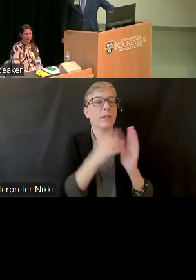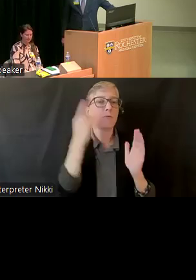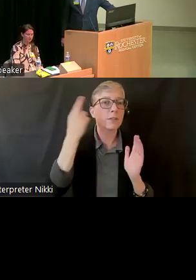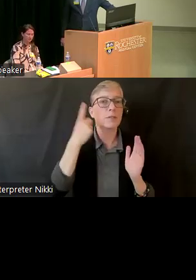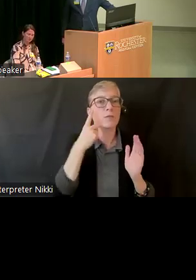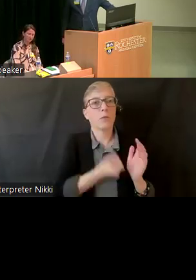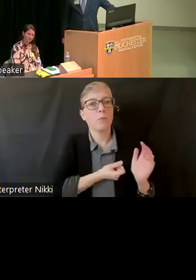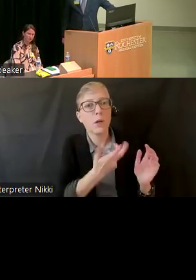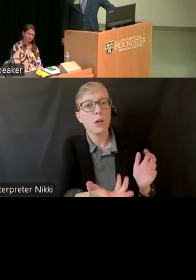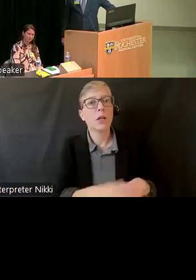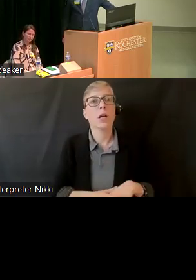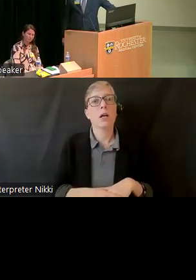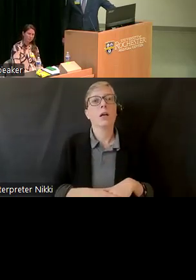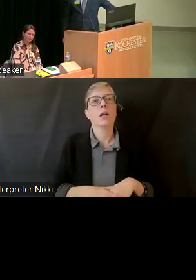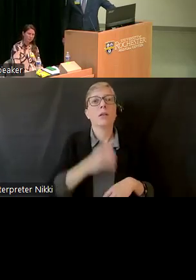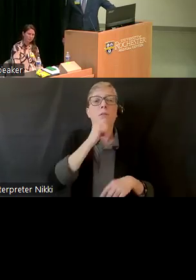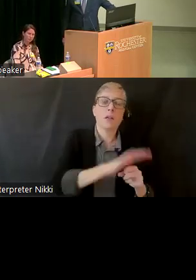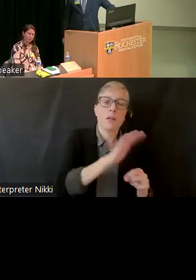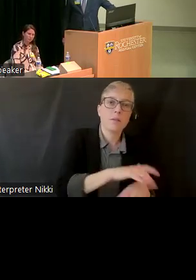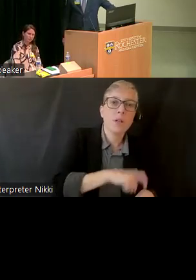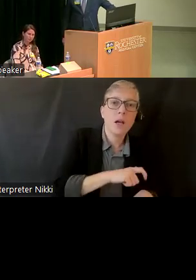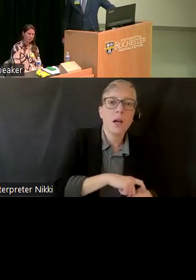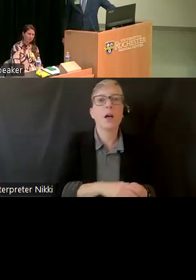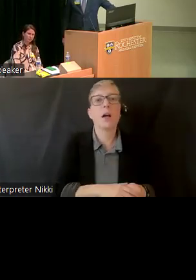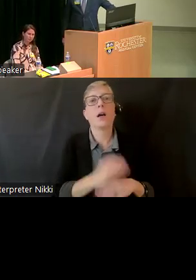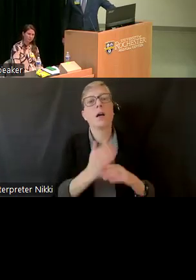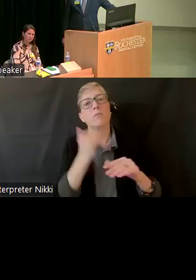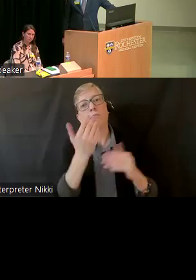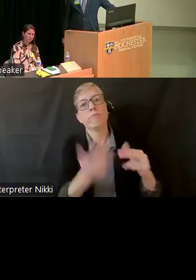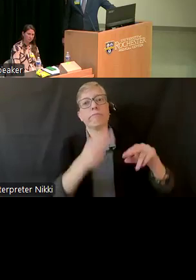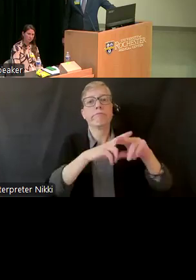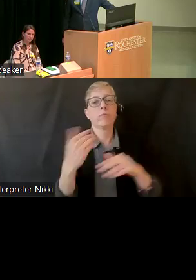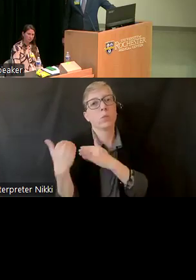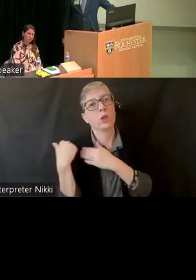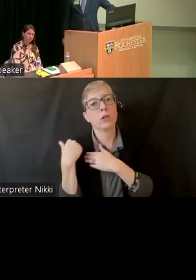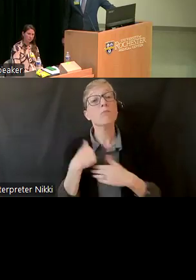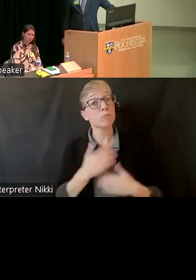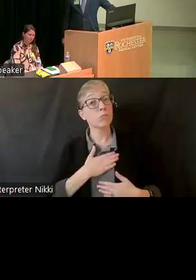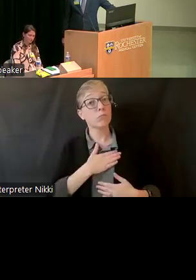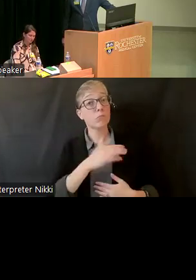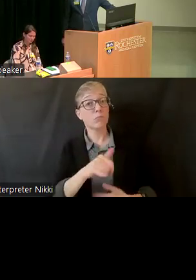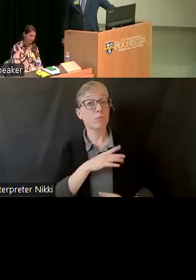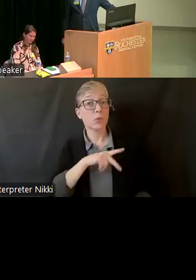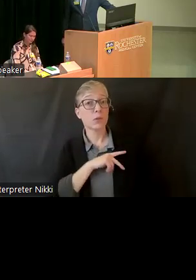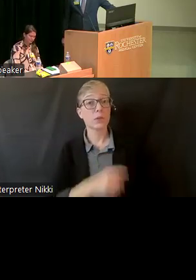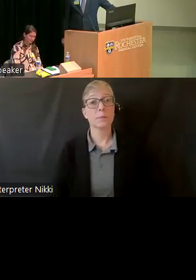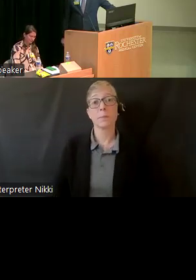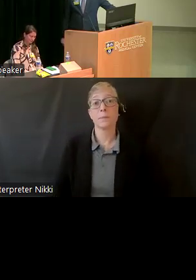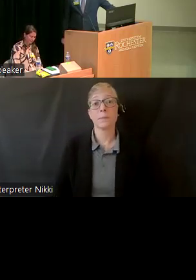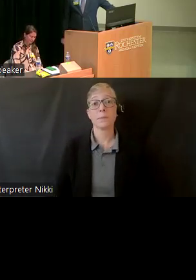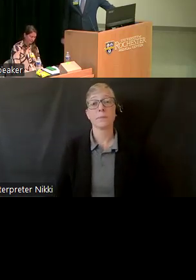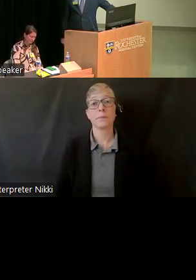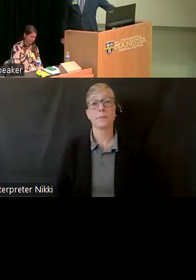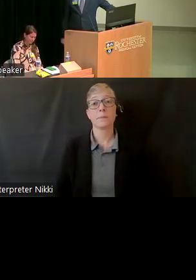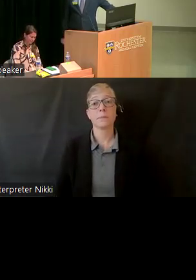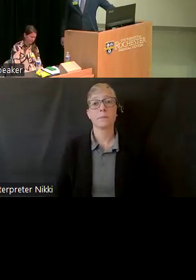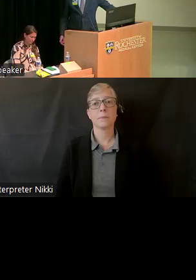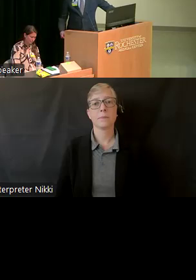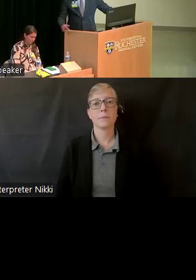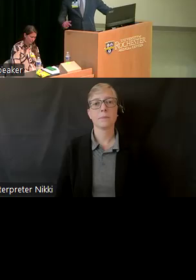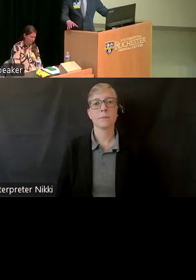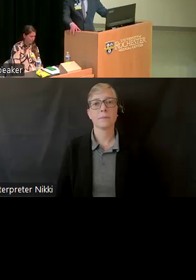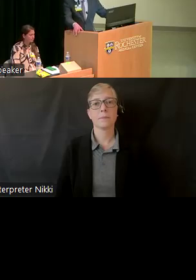an institutional level beyond reducing the time for mandatories which I do appreciate personally